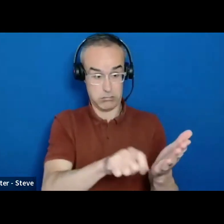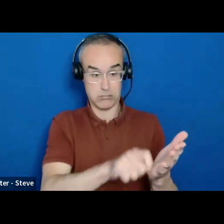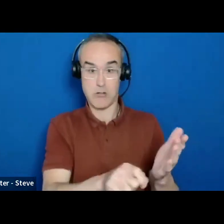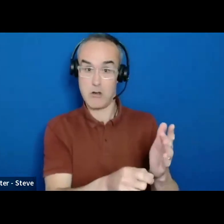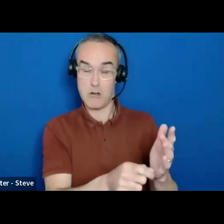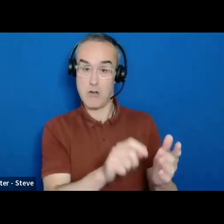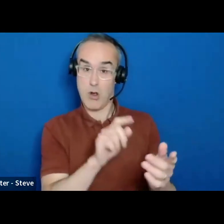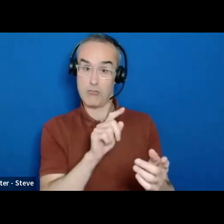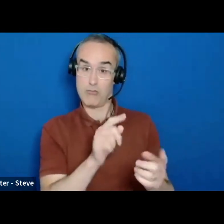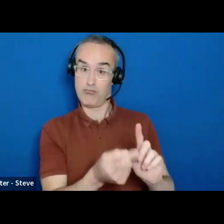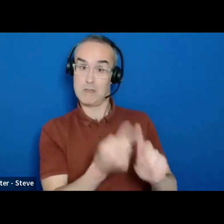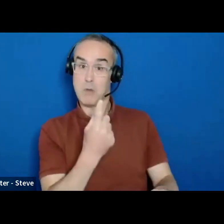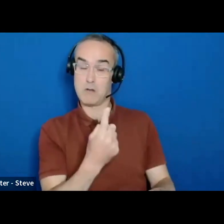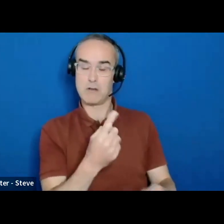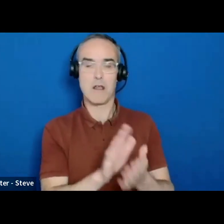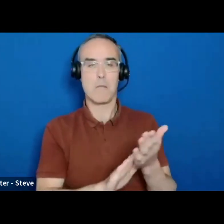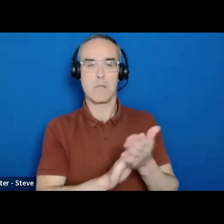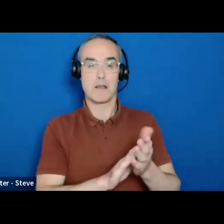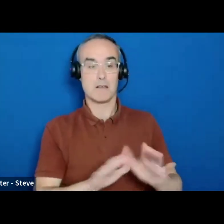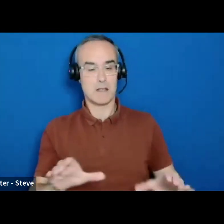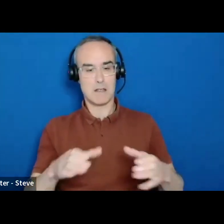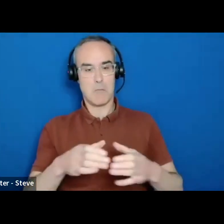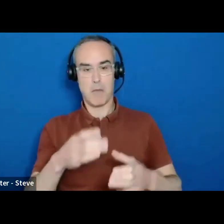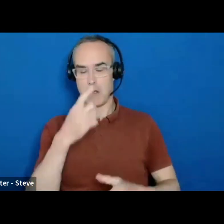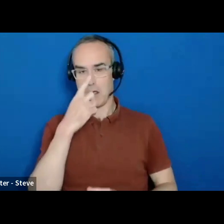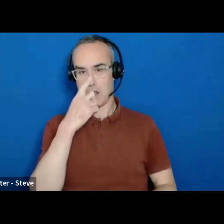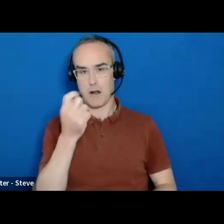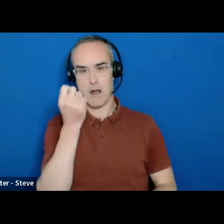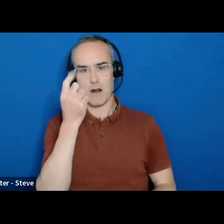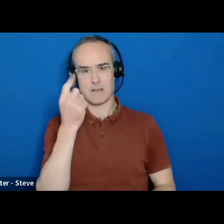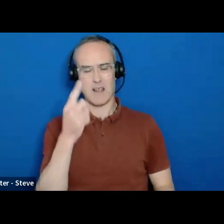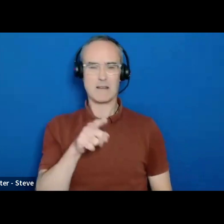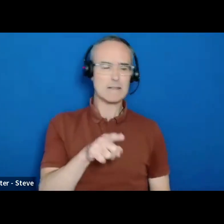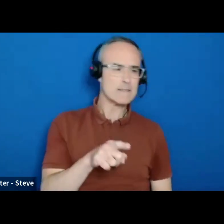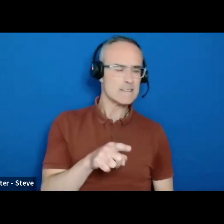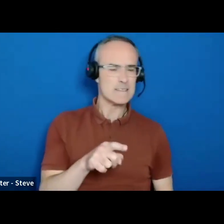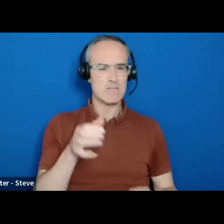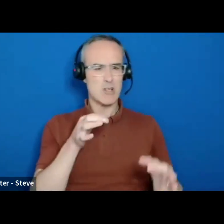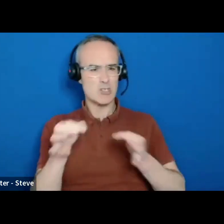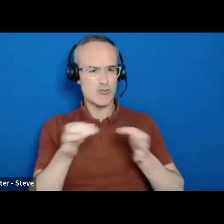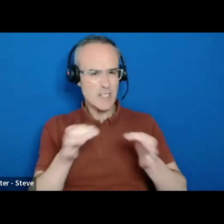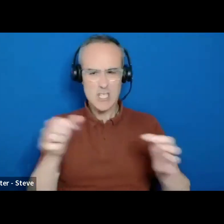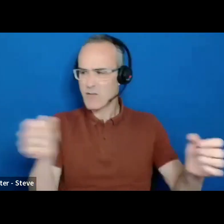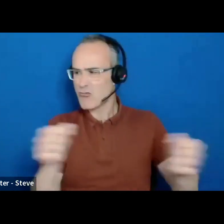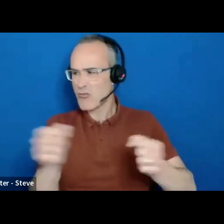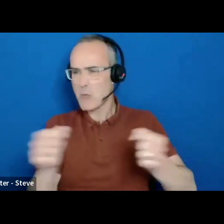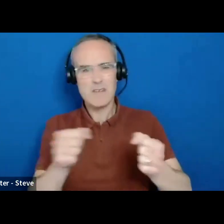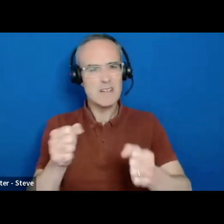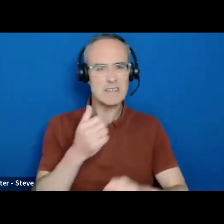enables departments to understand whether or not their attraction strategies are working, whether or not we're doing enough to reach people with